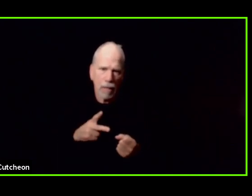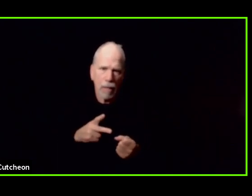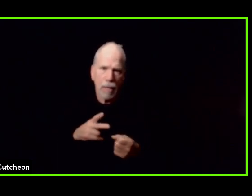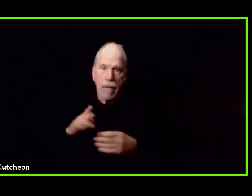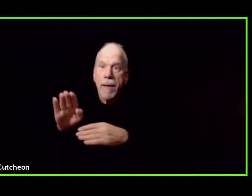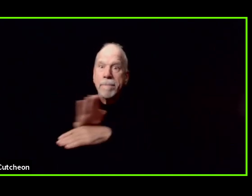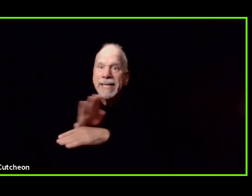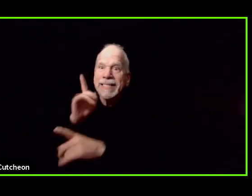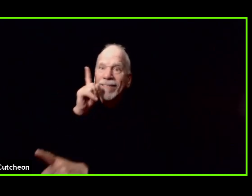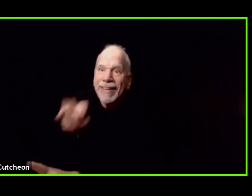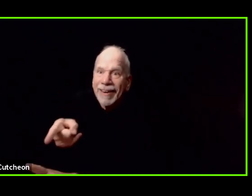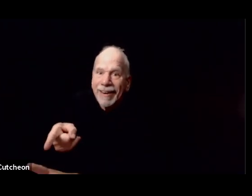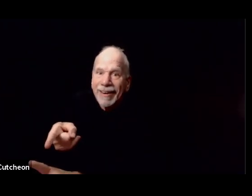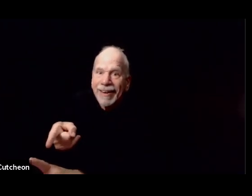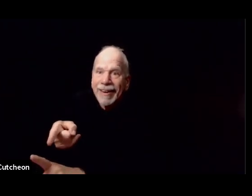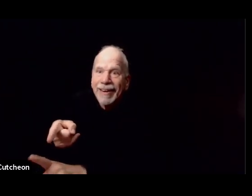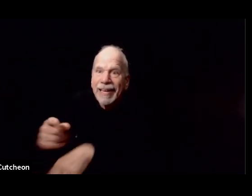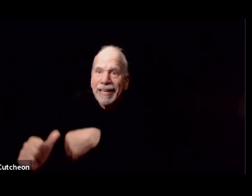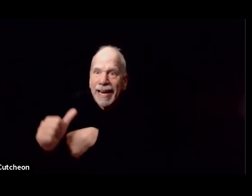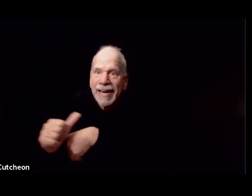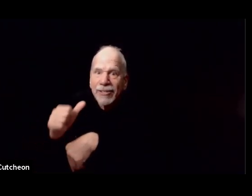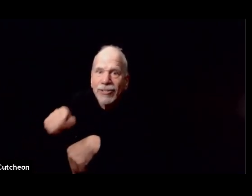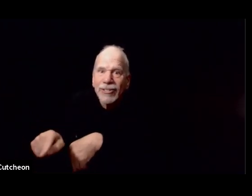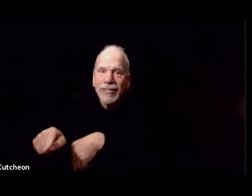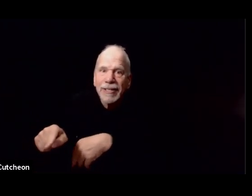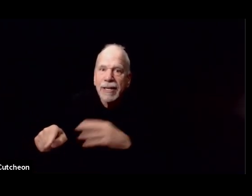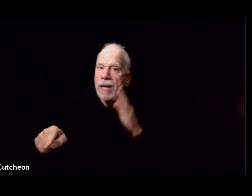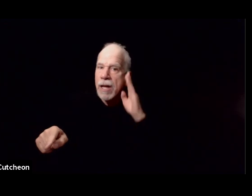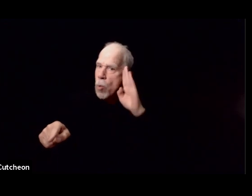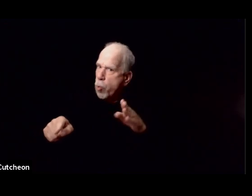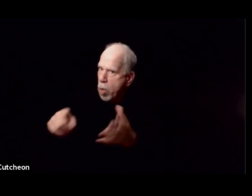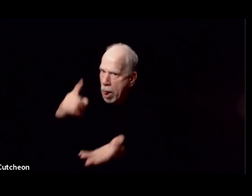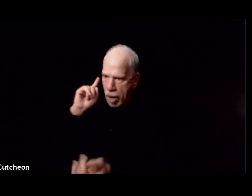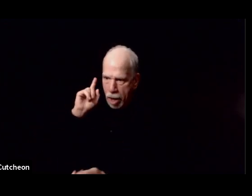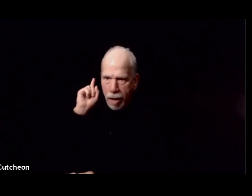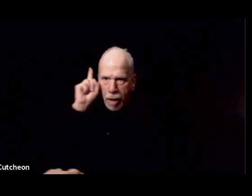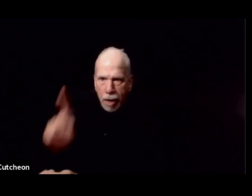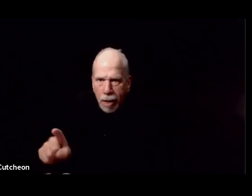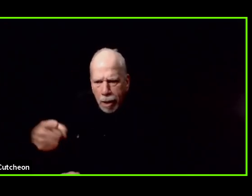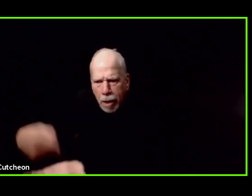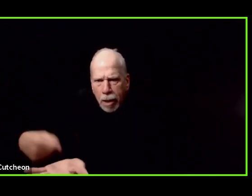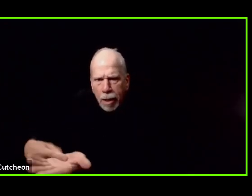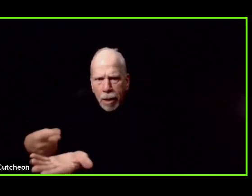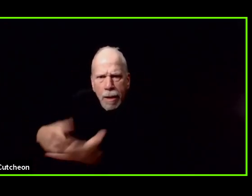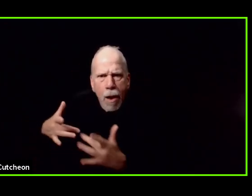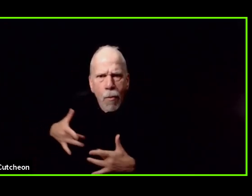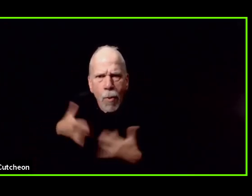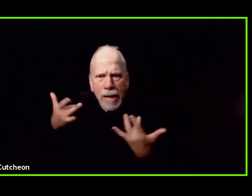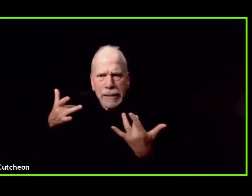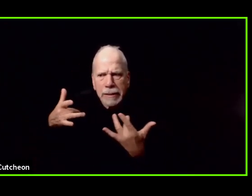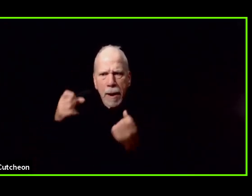work with that business and inform them of the situation and inform them that if this